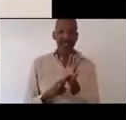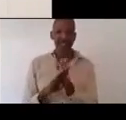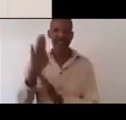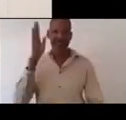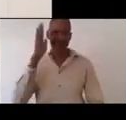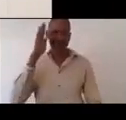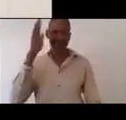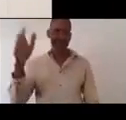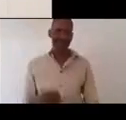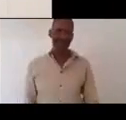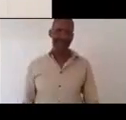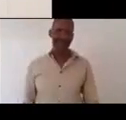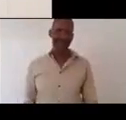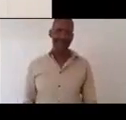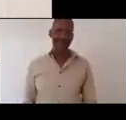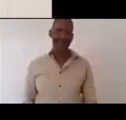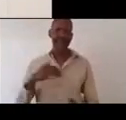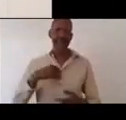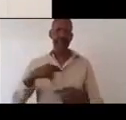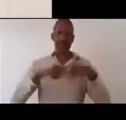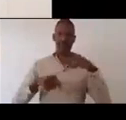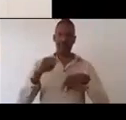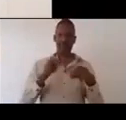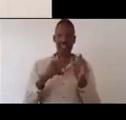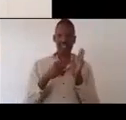Let's think back to the yarn example Saki mentioned.